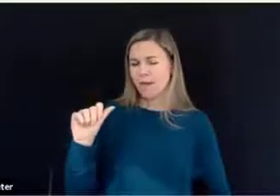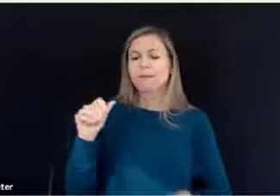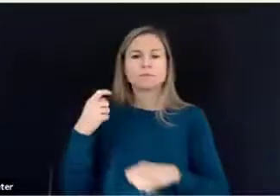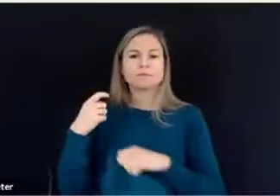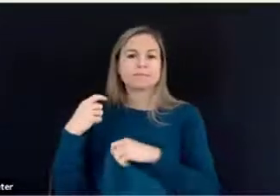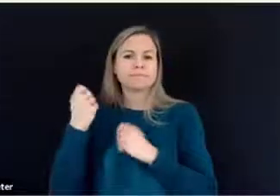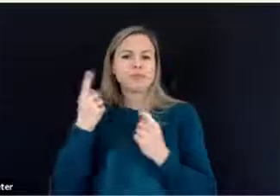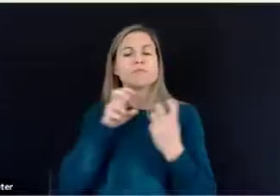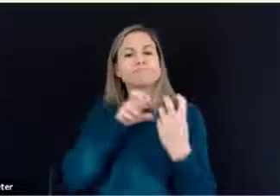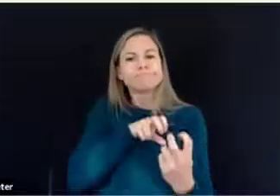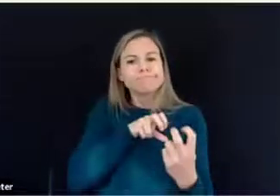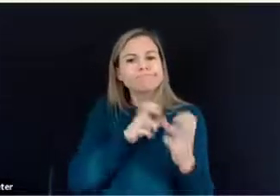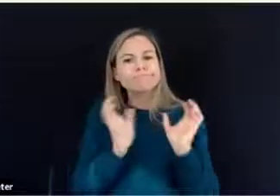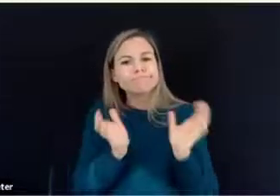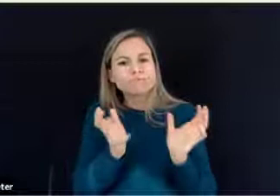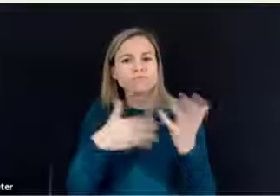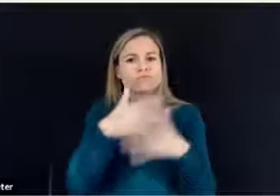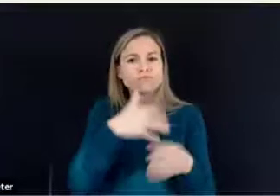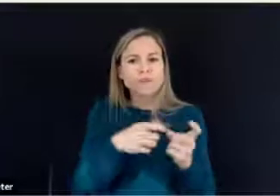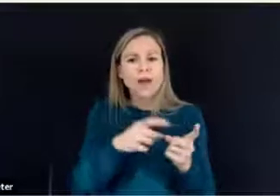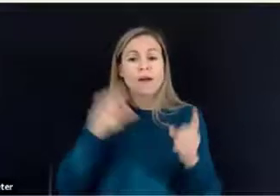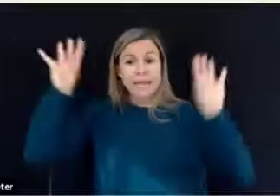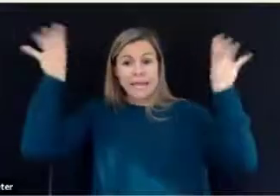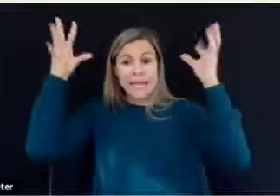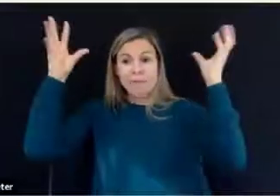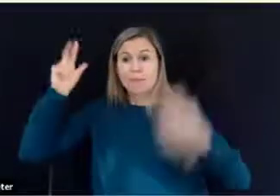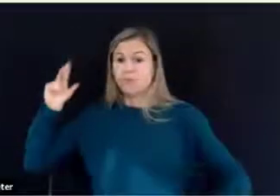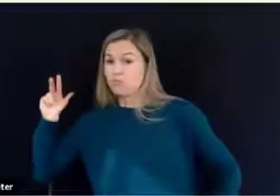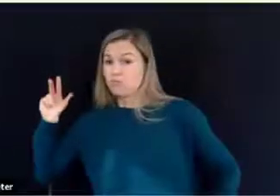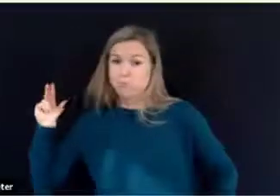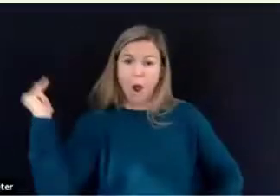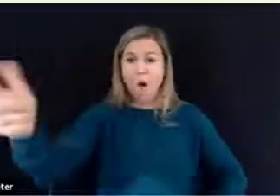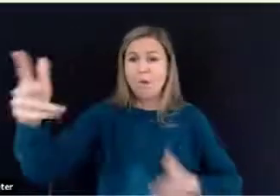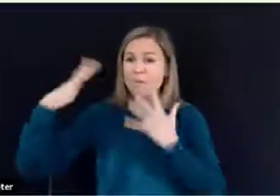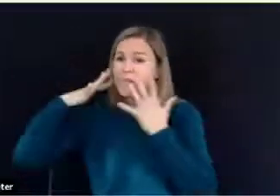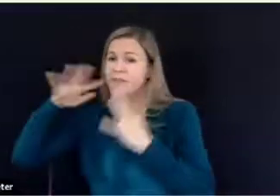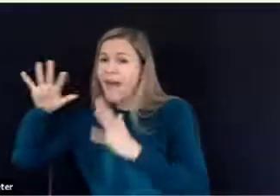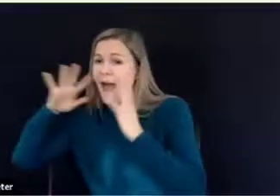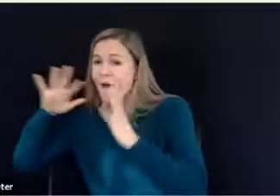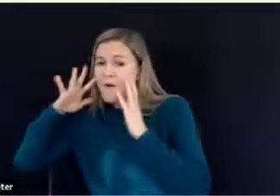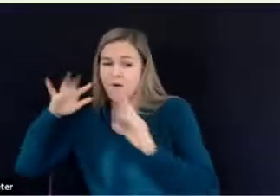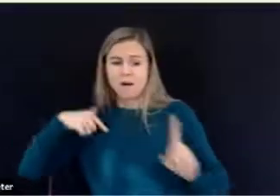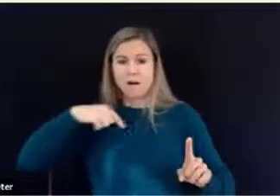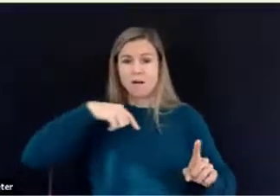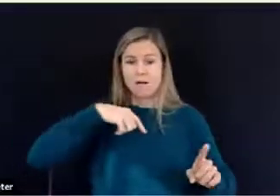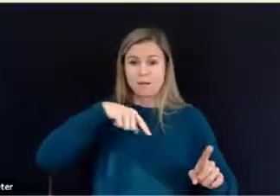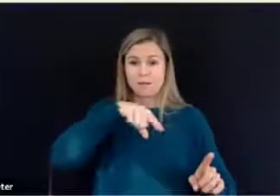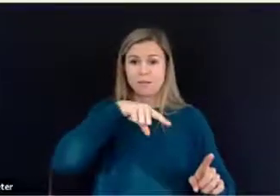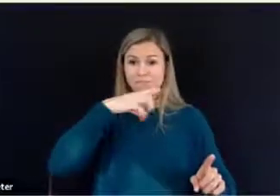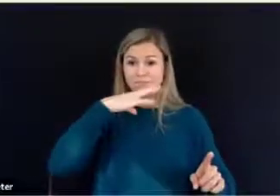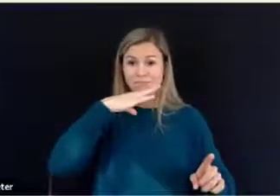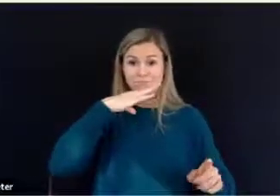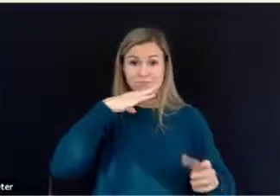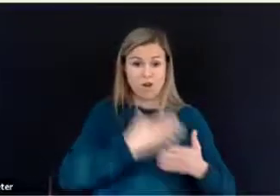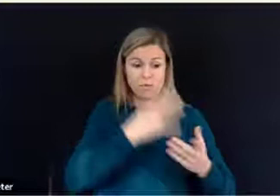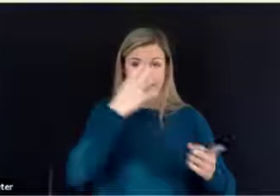and it was so loud and she was sleeping at the time, but Brant and I looked at each other and thought,